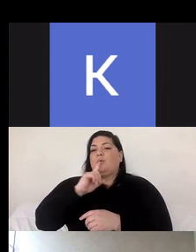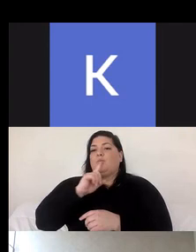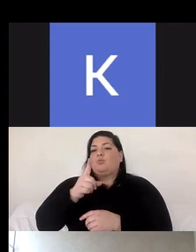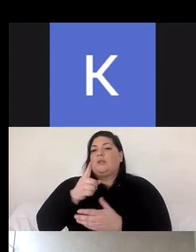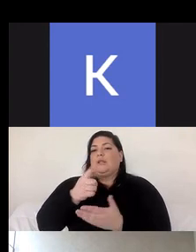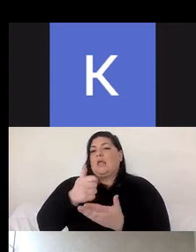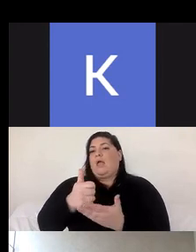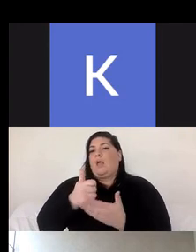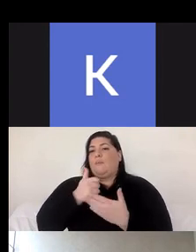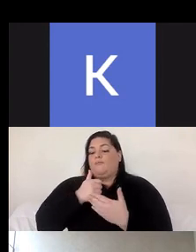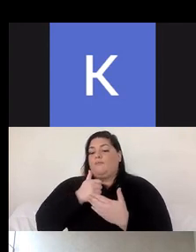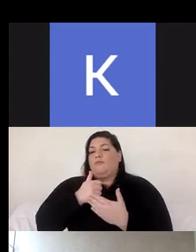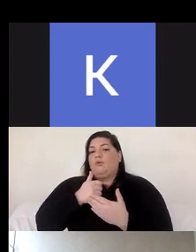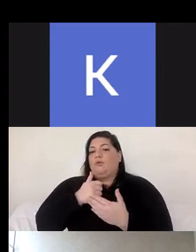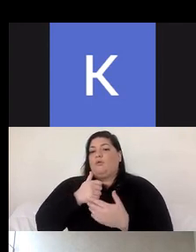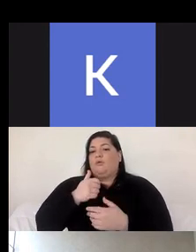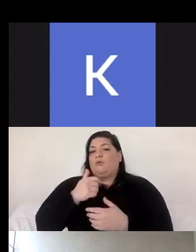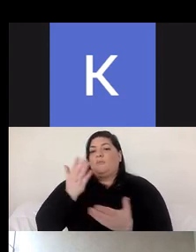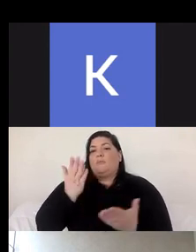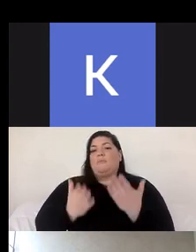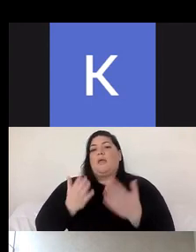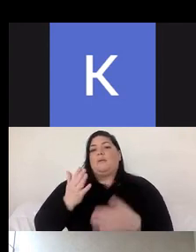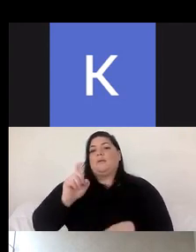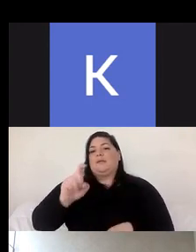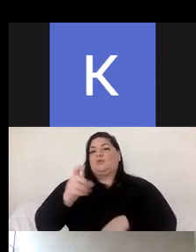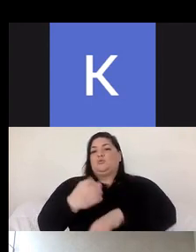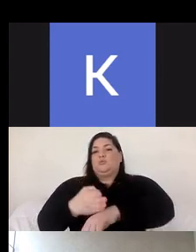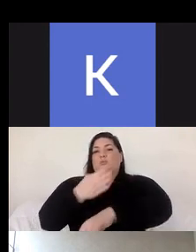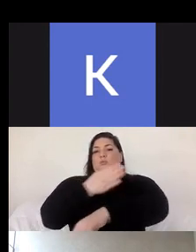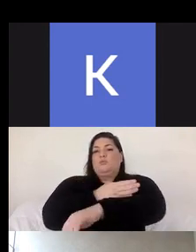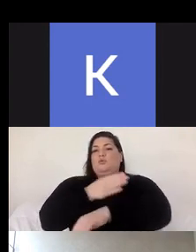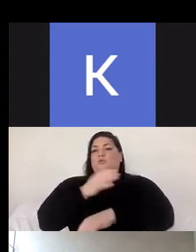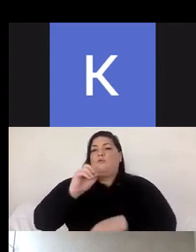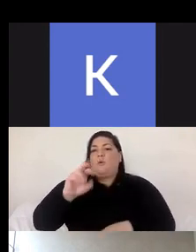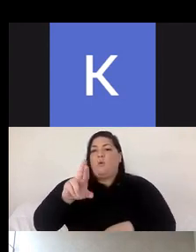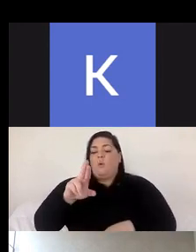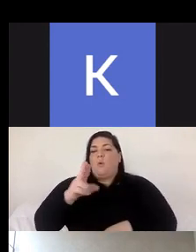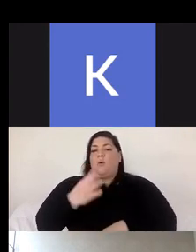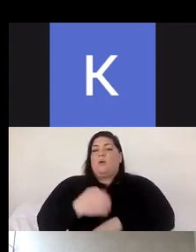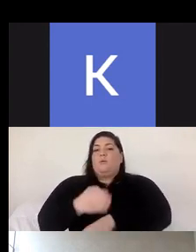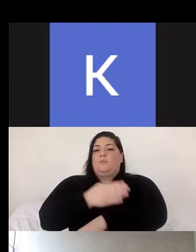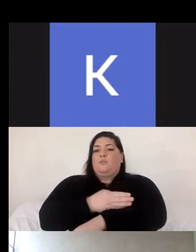and that they may need to improve or have improved TA provided to them.